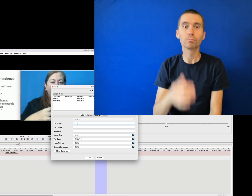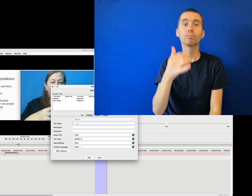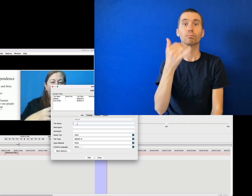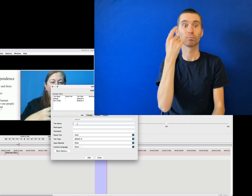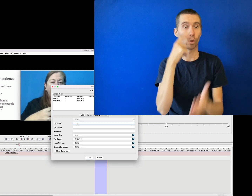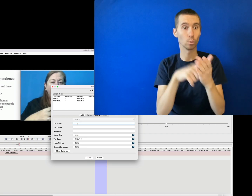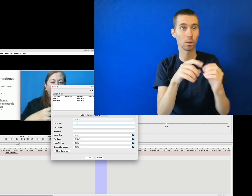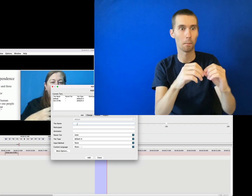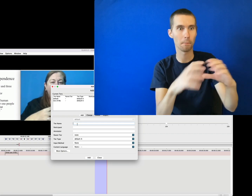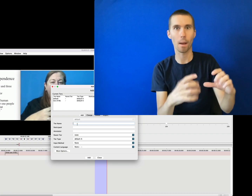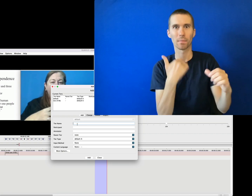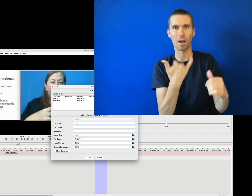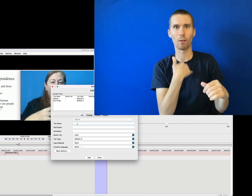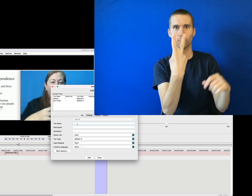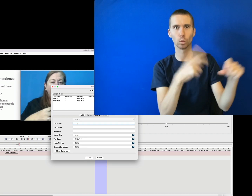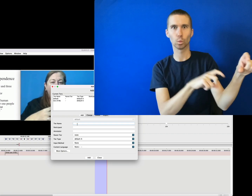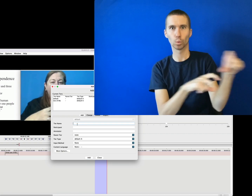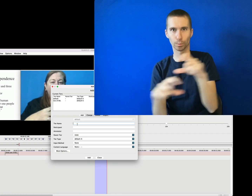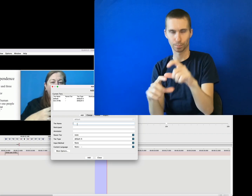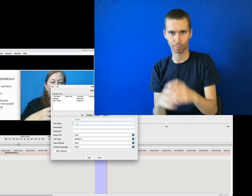Notice that the timeline now has two rows that popped up, representing each tier.